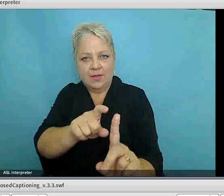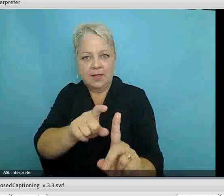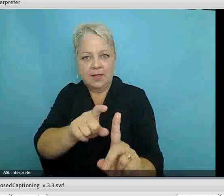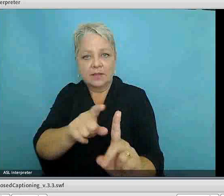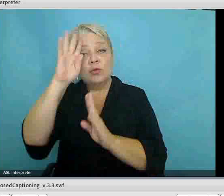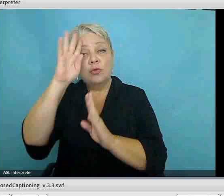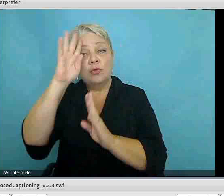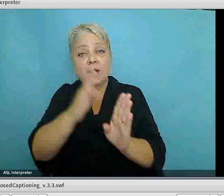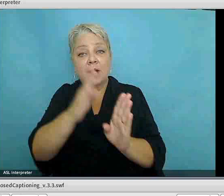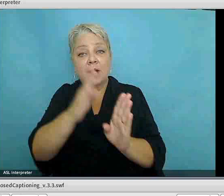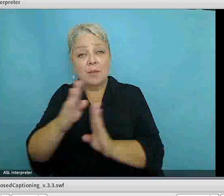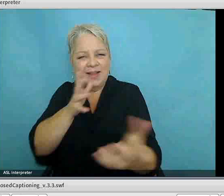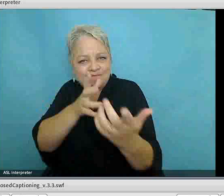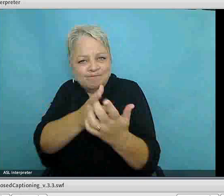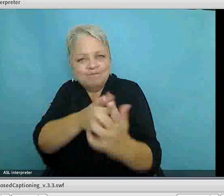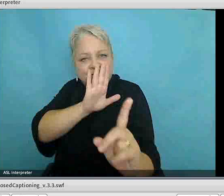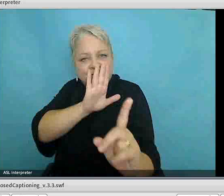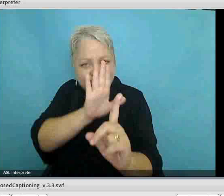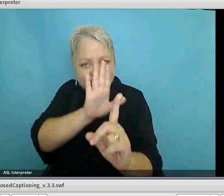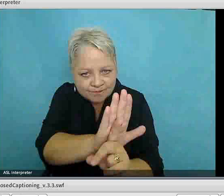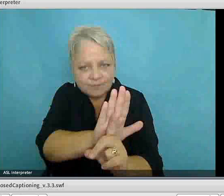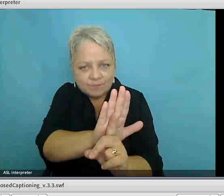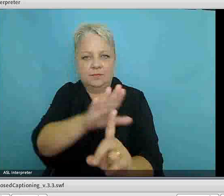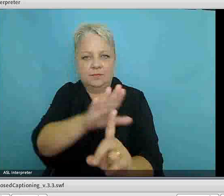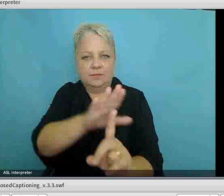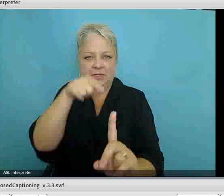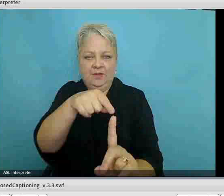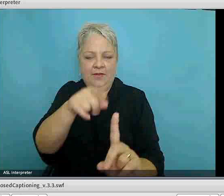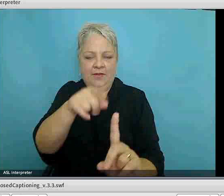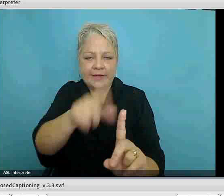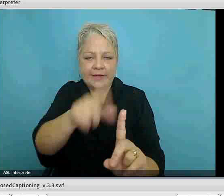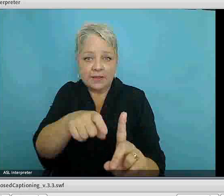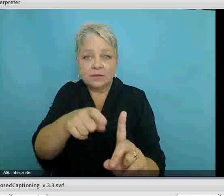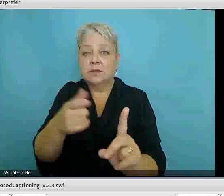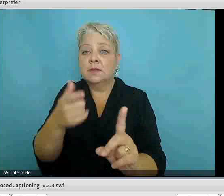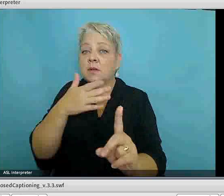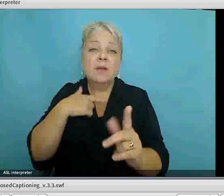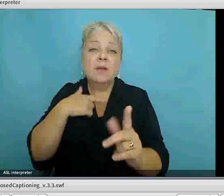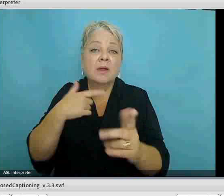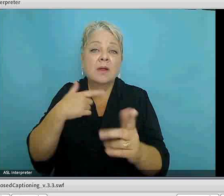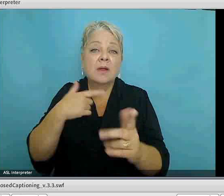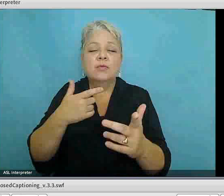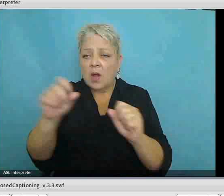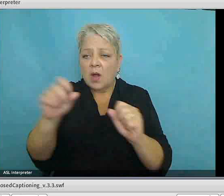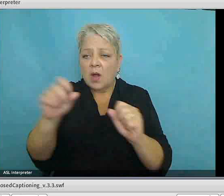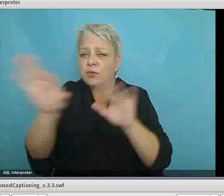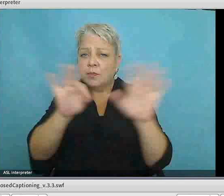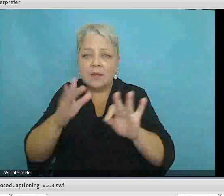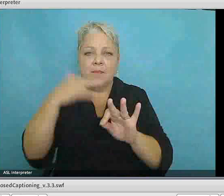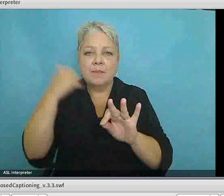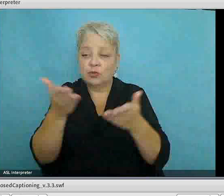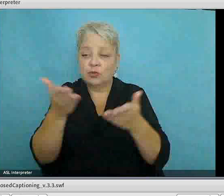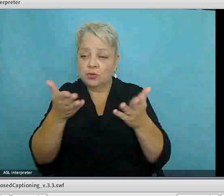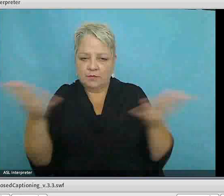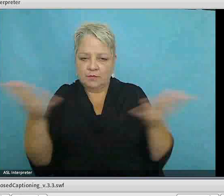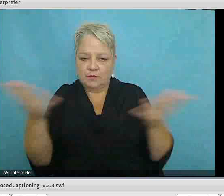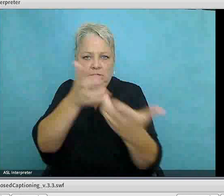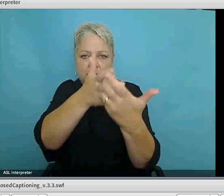that combines the right services together to best suit the enrollee as an individual.